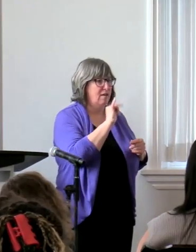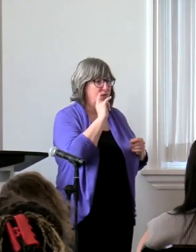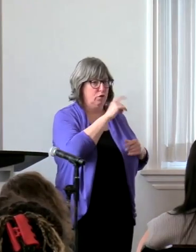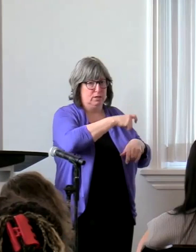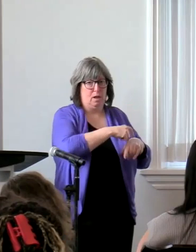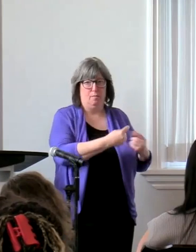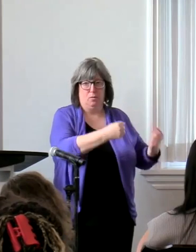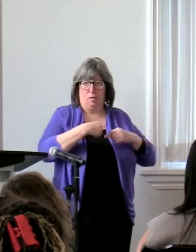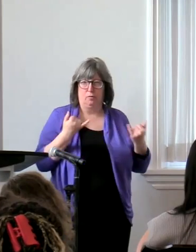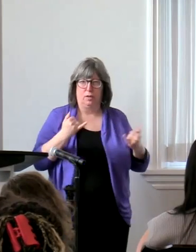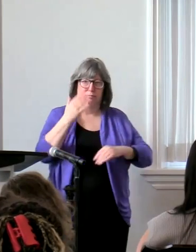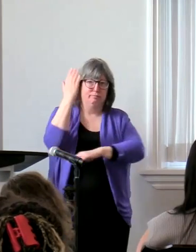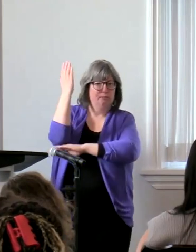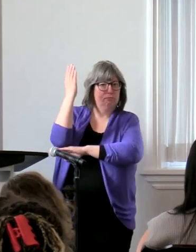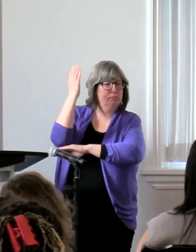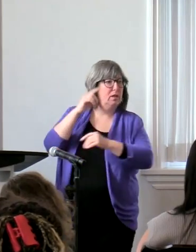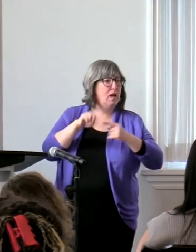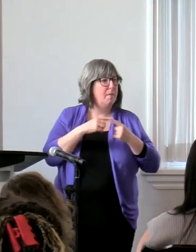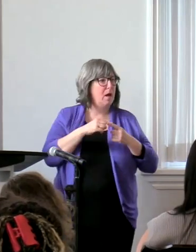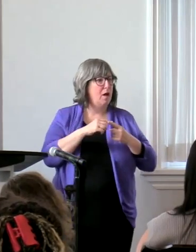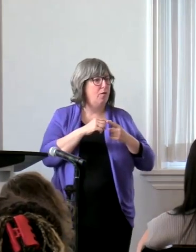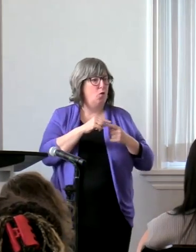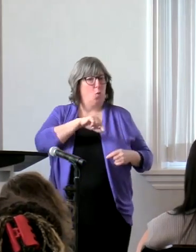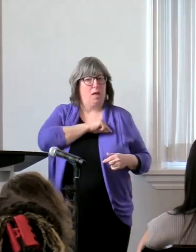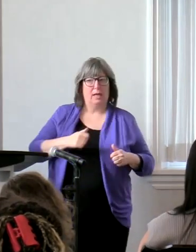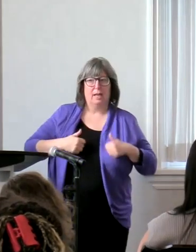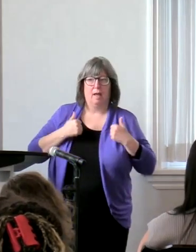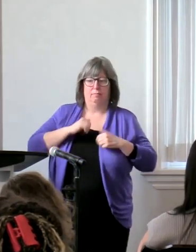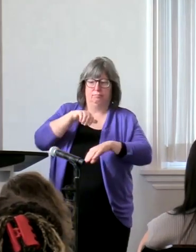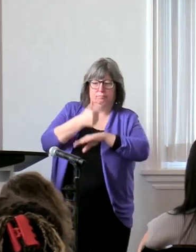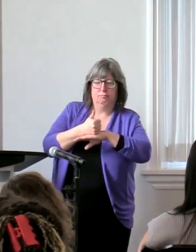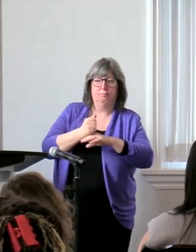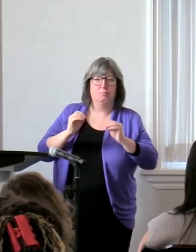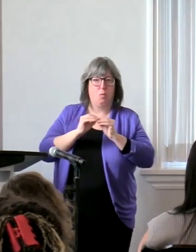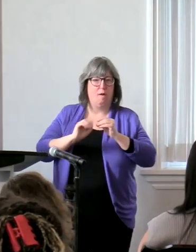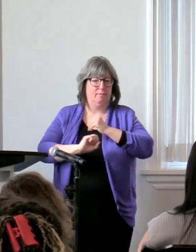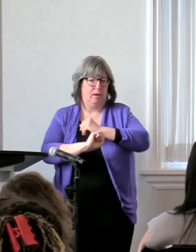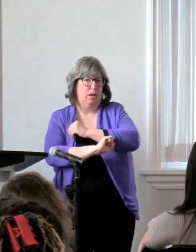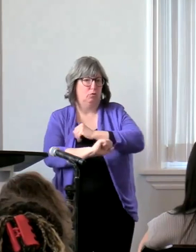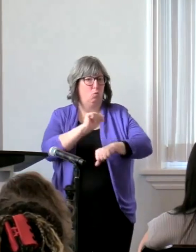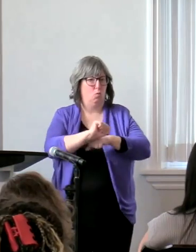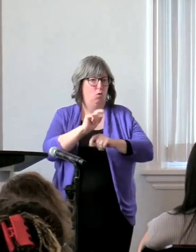to come into today and speak about the quality of life and lay some more foundational work on what is being done